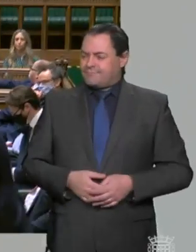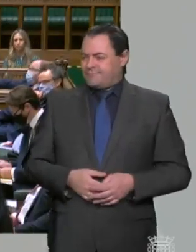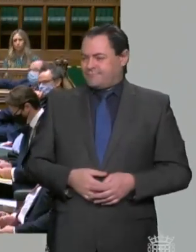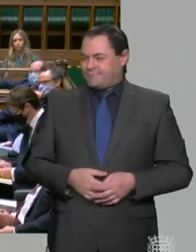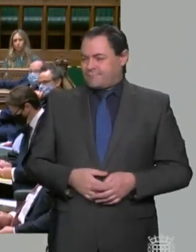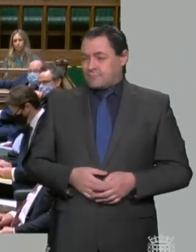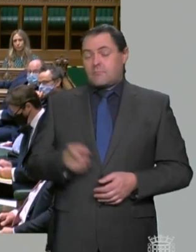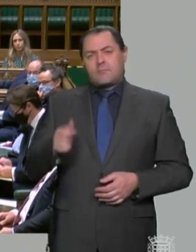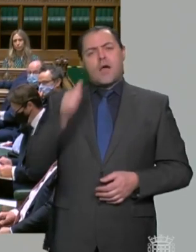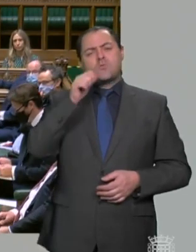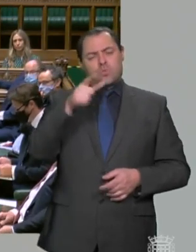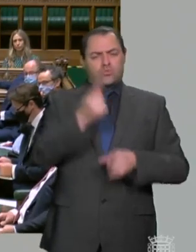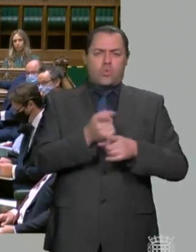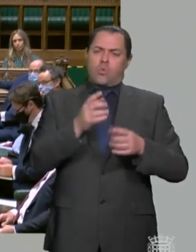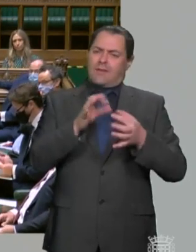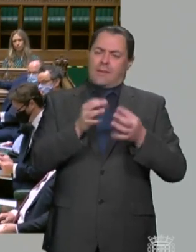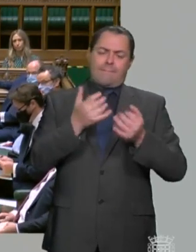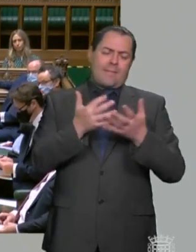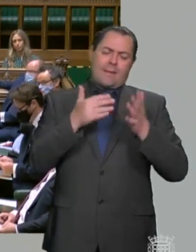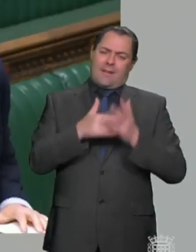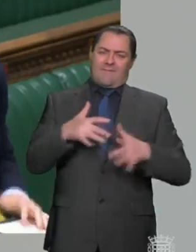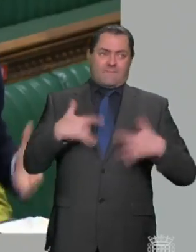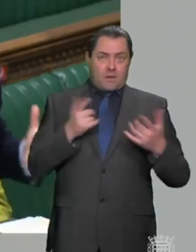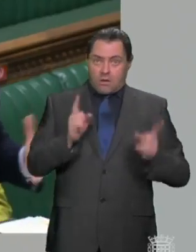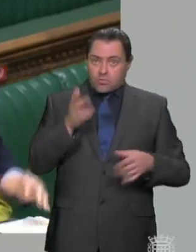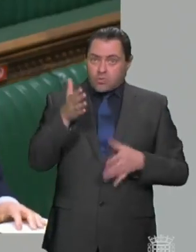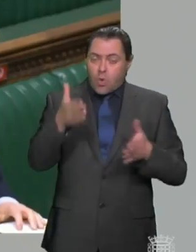I know that my hon. Friend speaks for many millions of people who have wanted